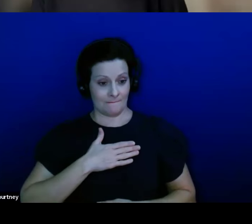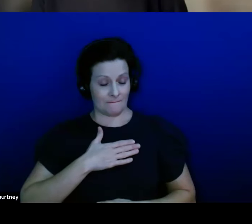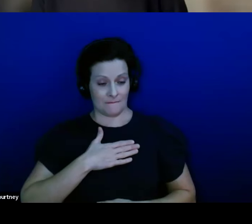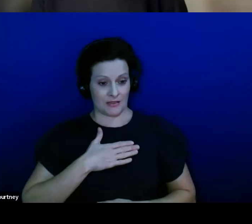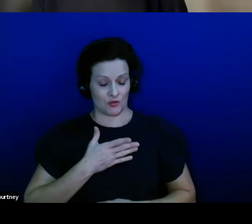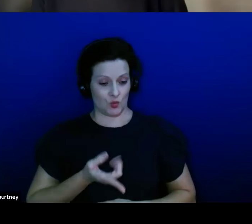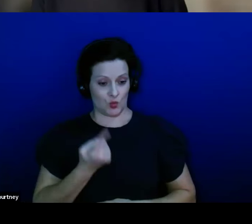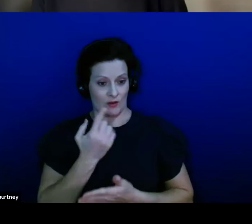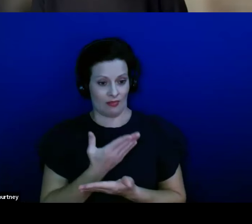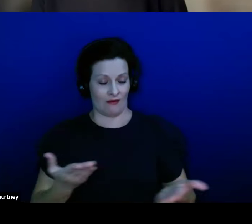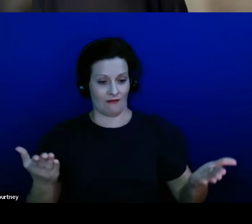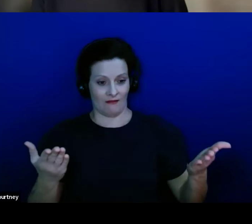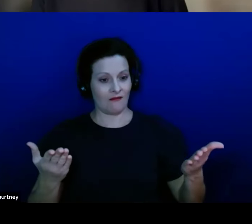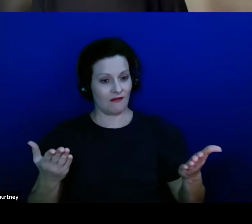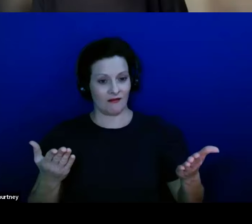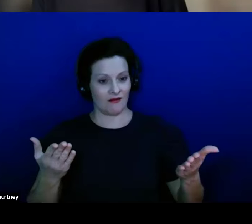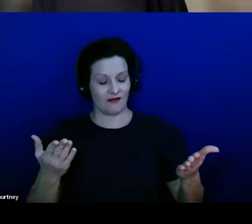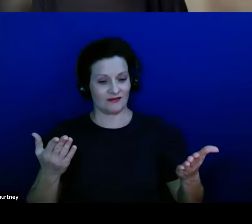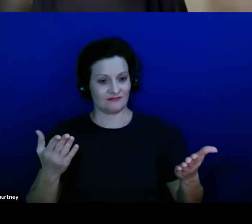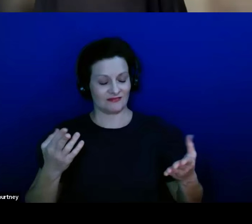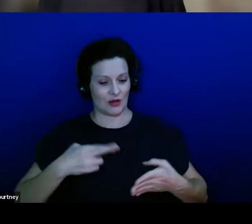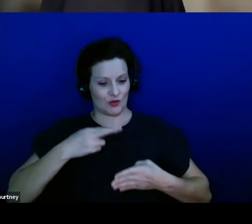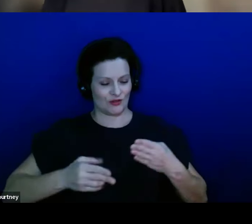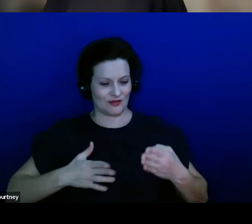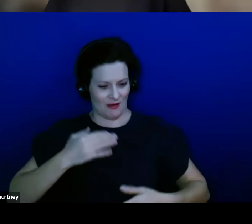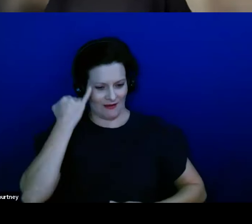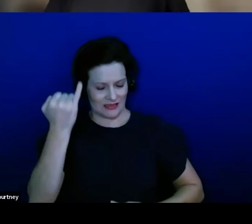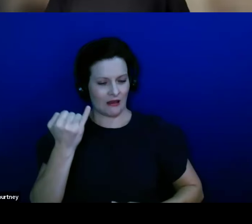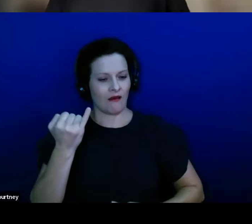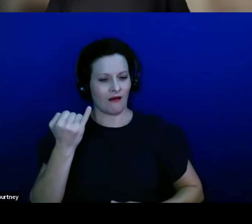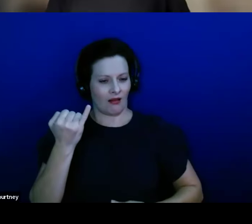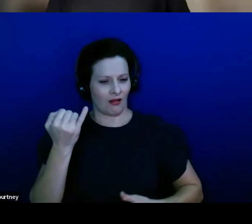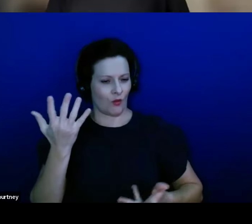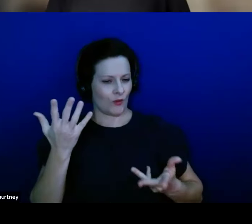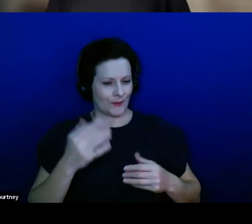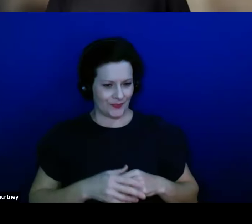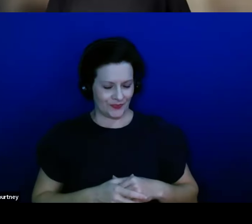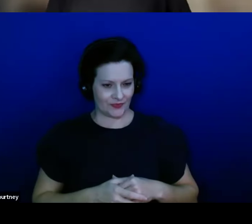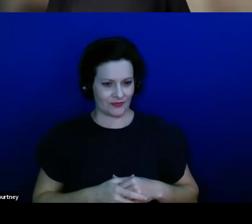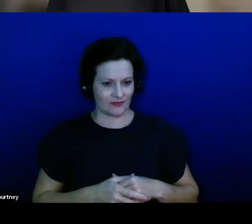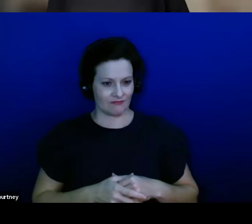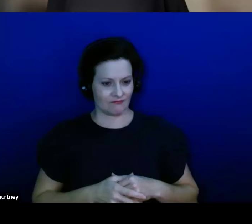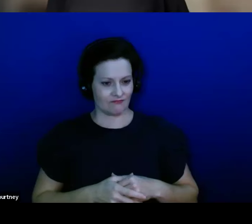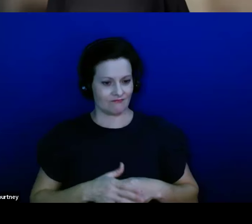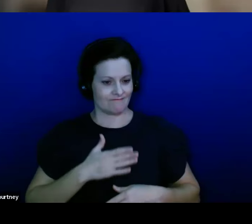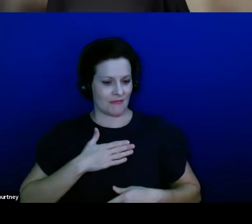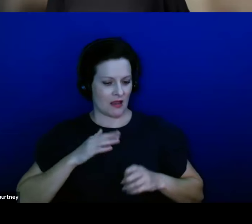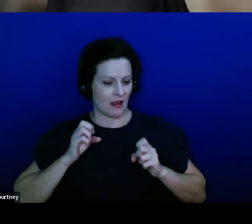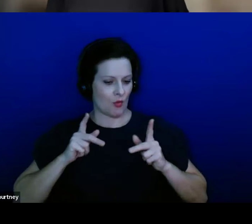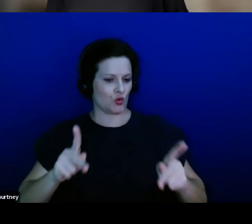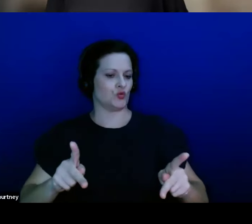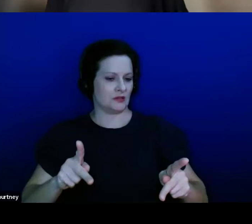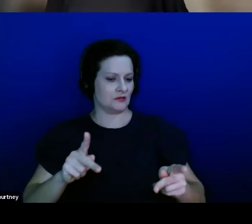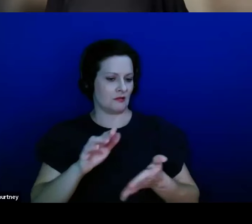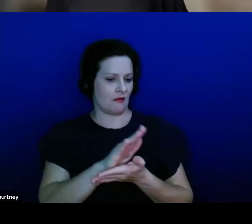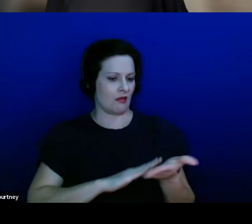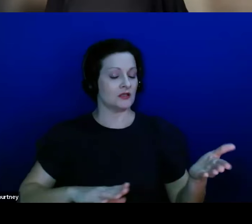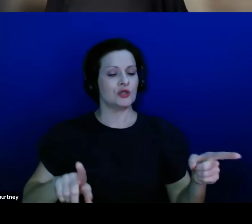a fully firmed idea was the opportunities I had in under grad. In addition to my camp experience,